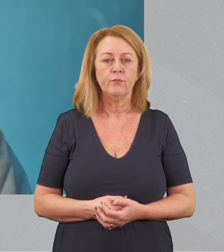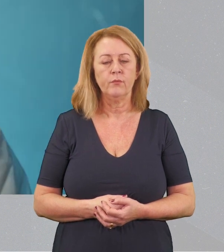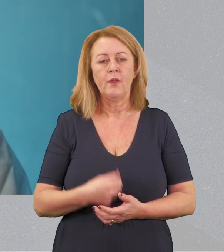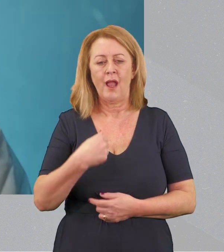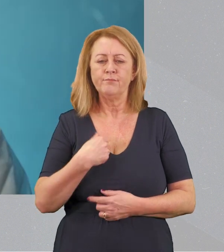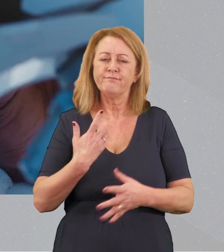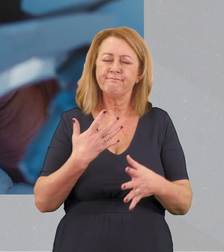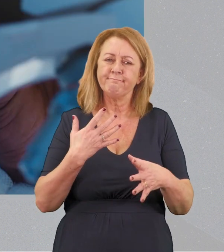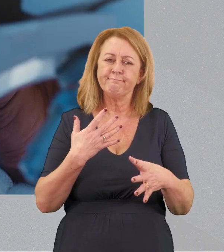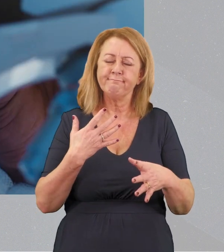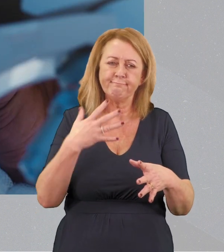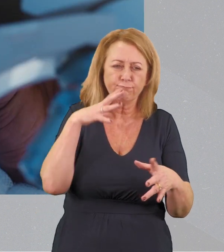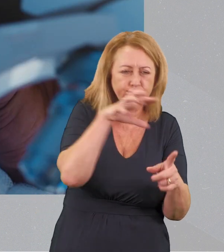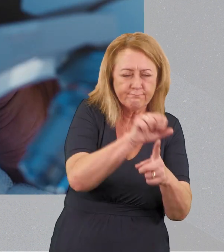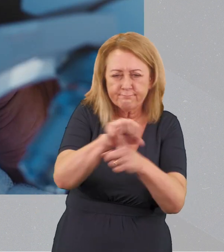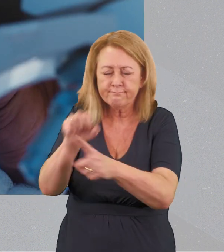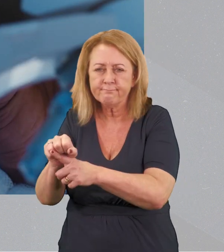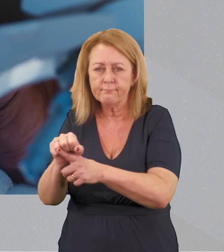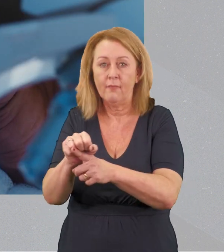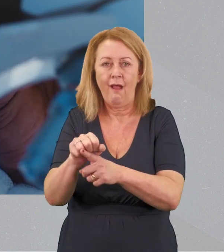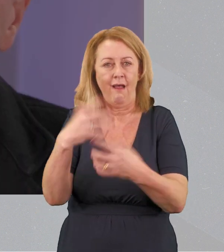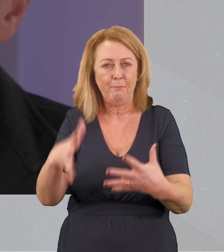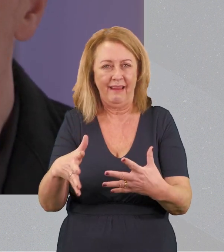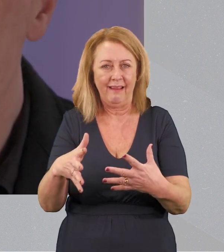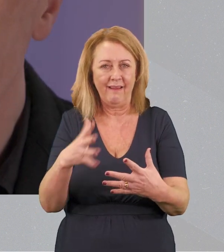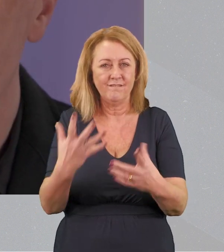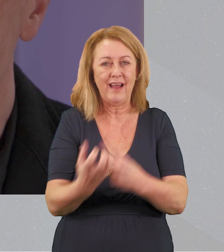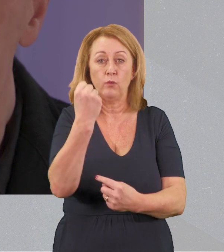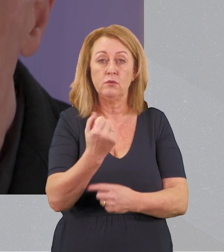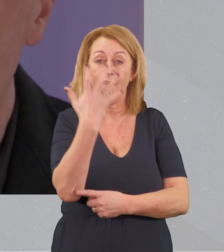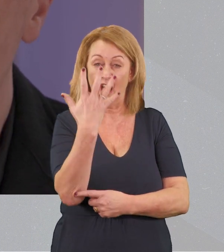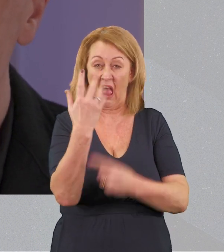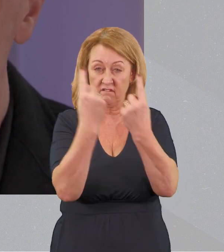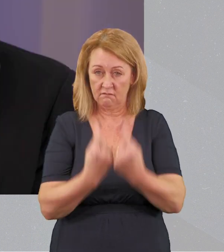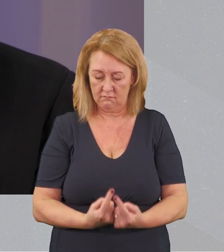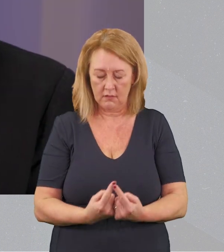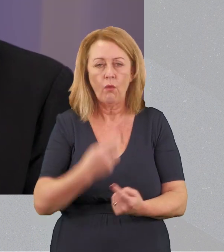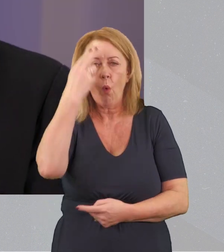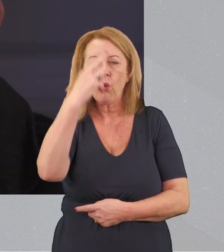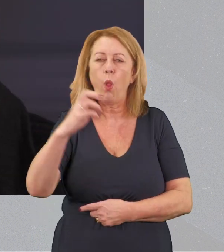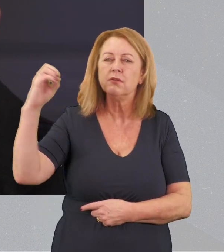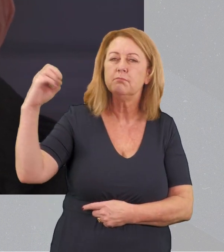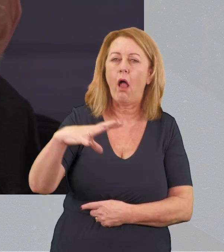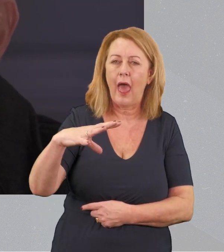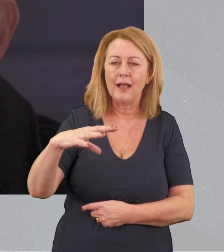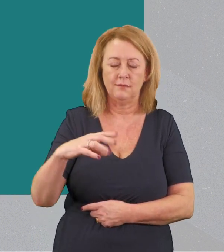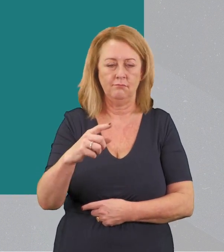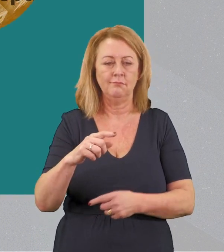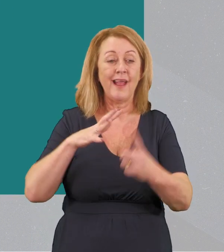We are trying to make a diagnosis. And we've identified these five themes that we've called "Spotlights".